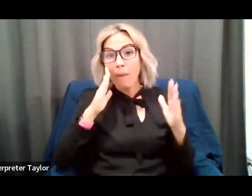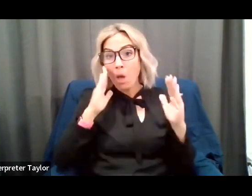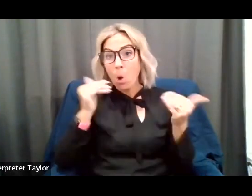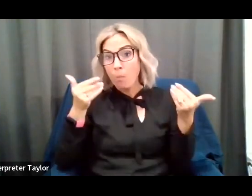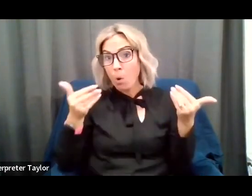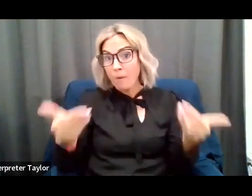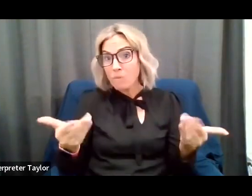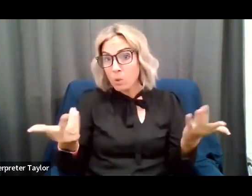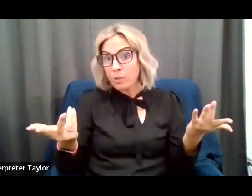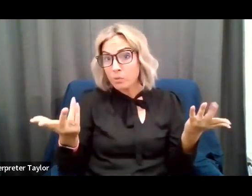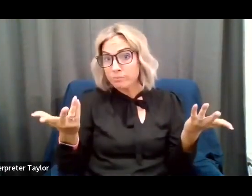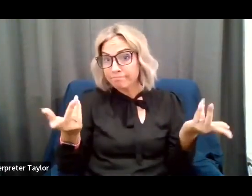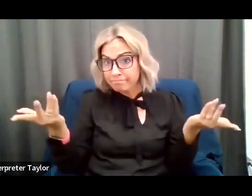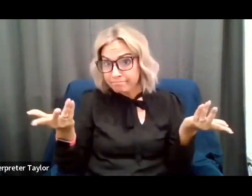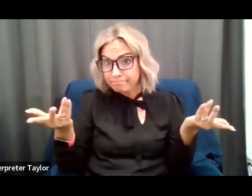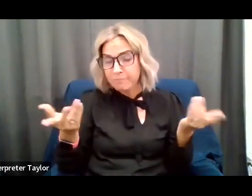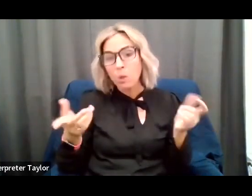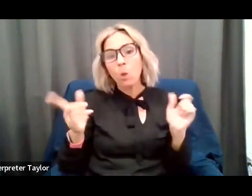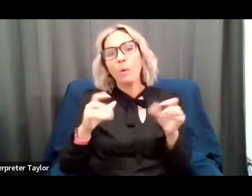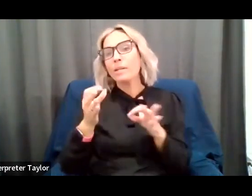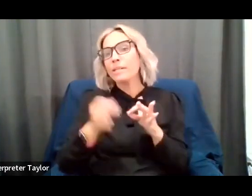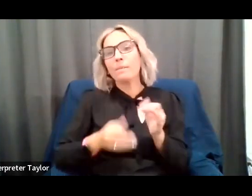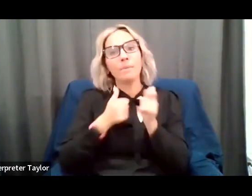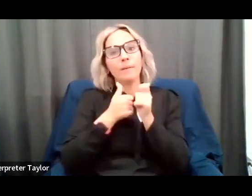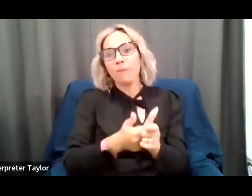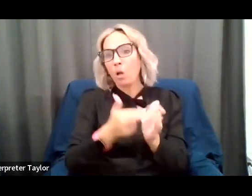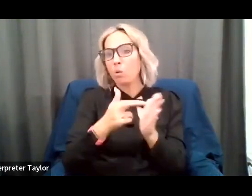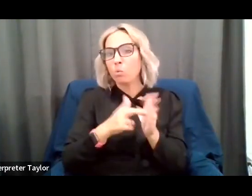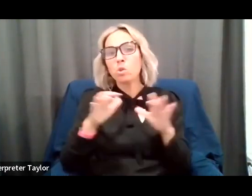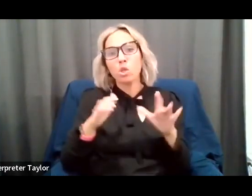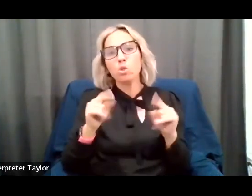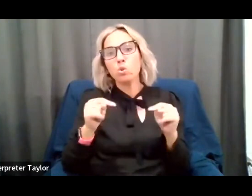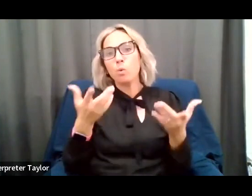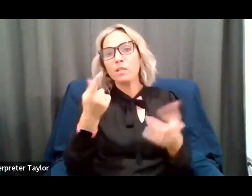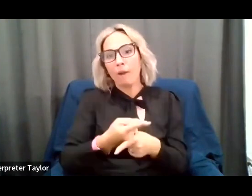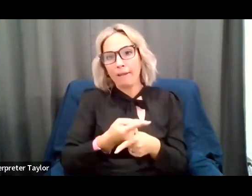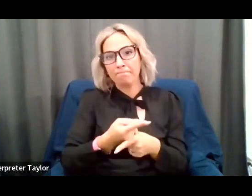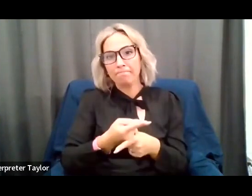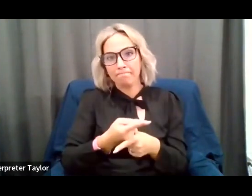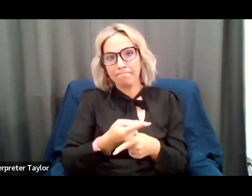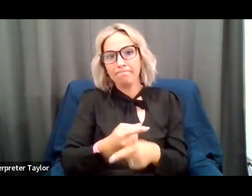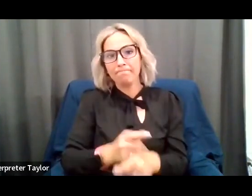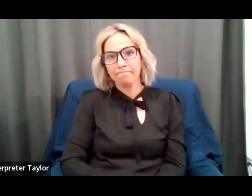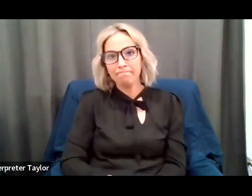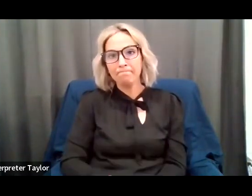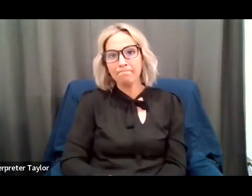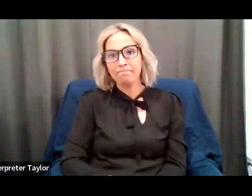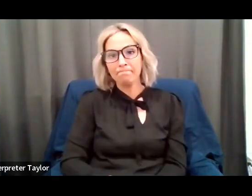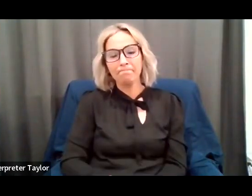is that we can simply do what's right. Thank you.